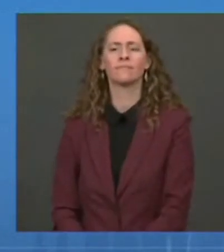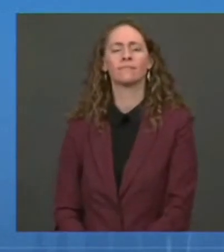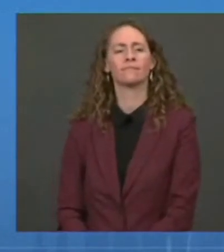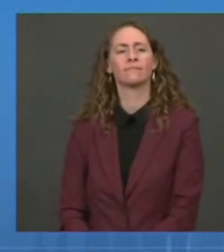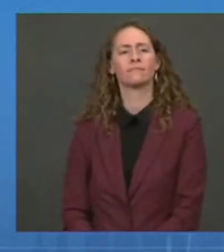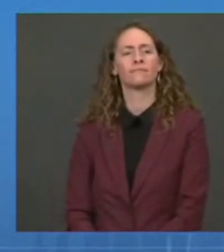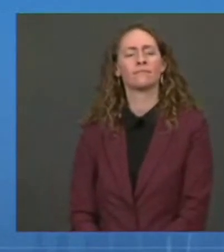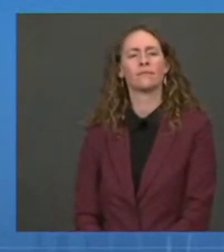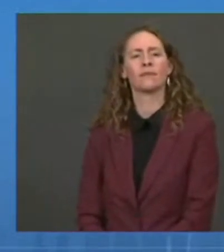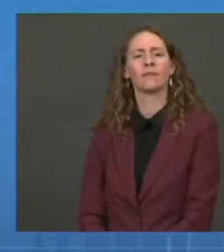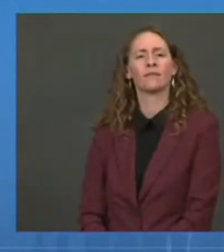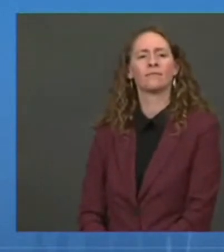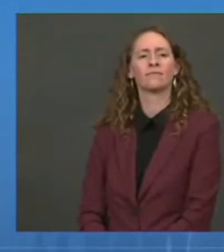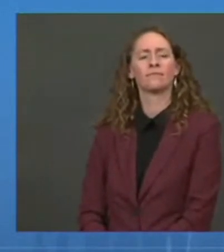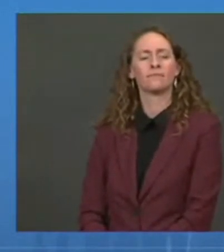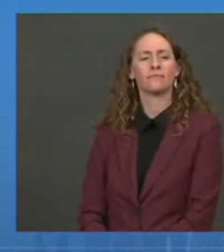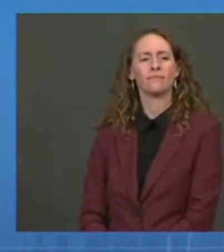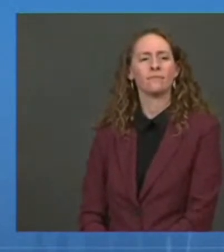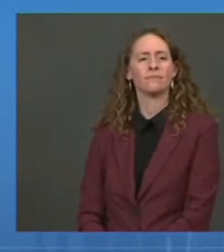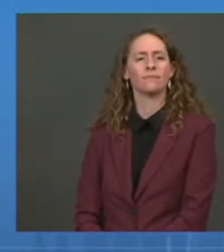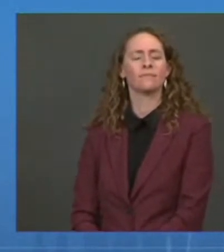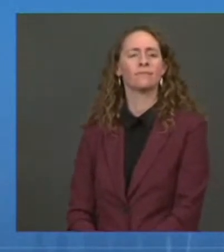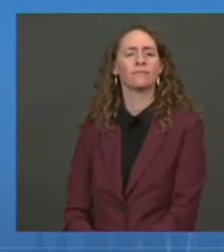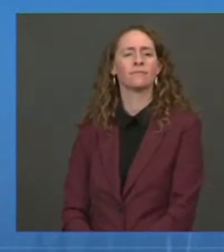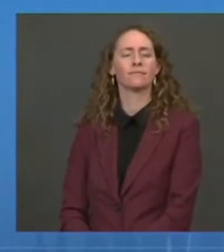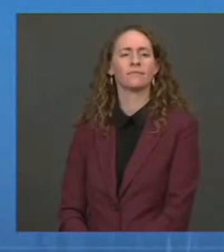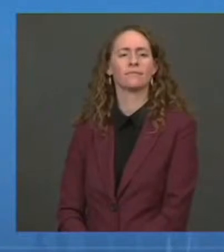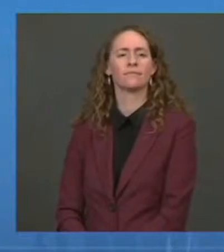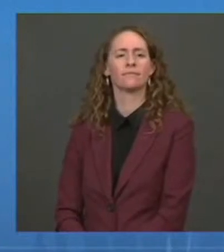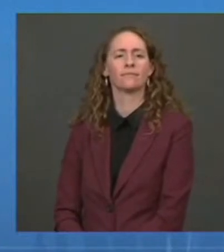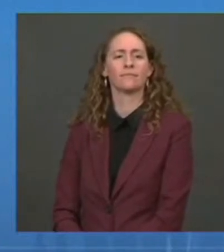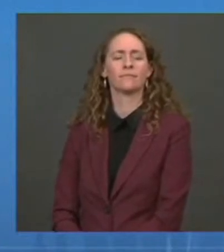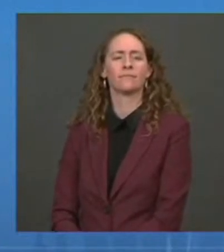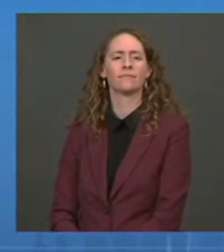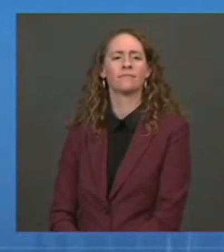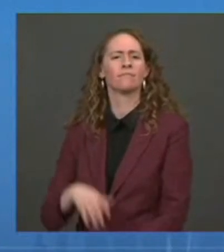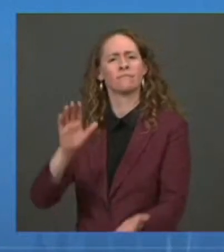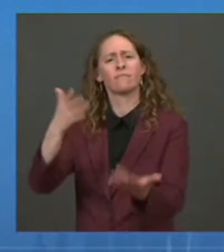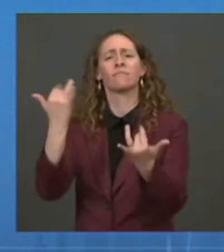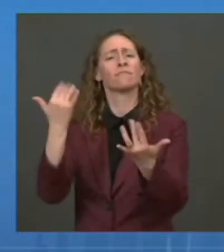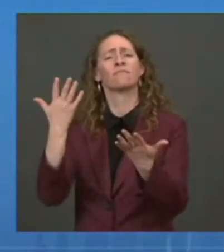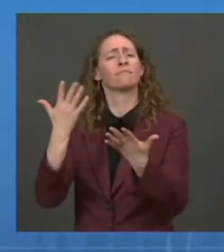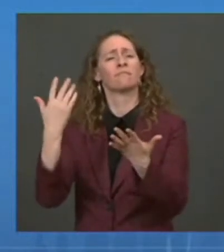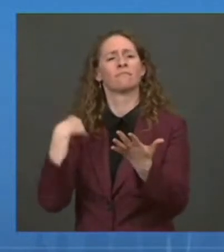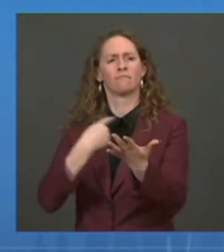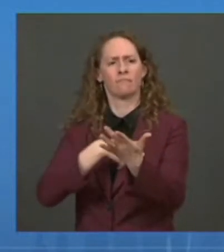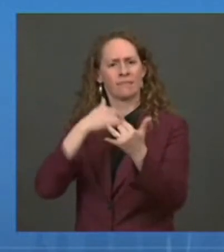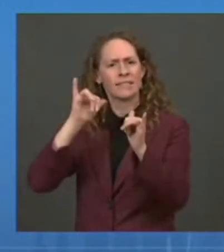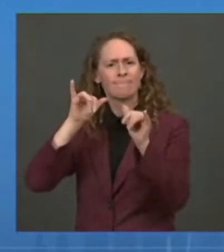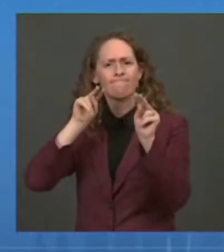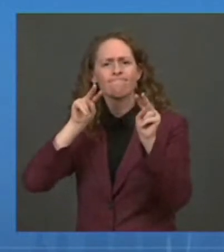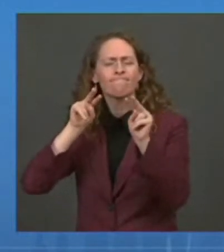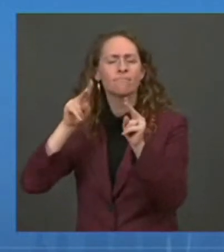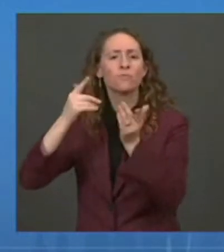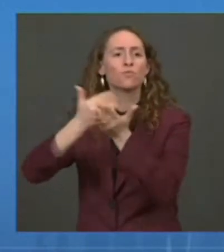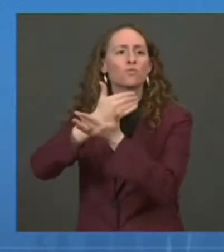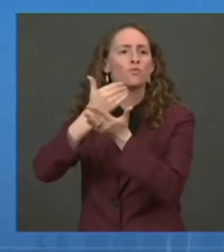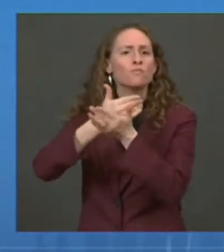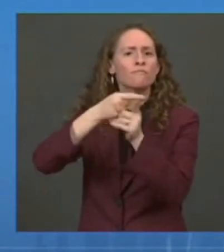THERE. SO AS WE'VE TALKED ABOUT THROUGHOUT TODAY'S BRIEFING WE